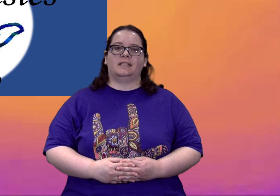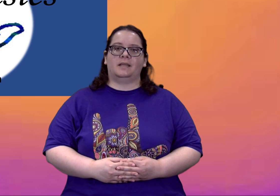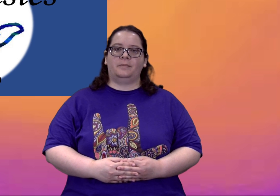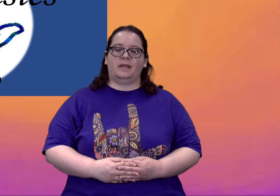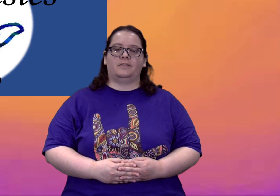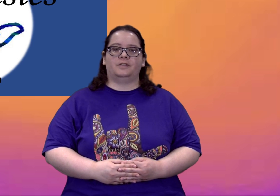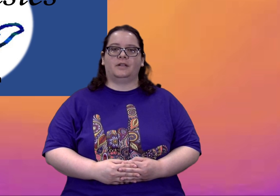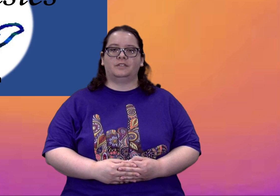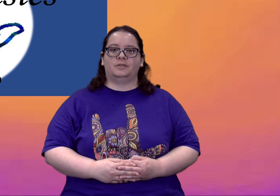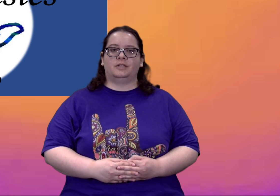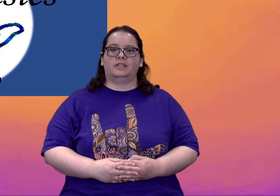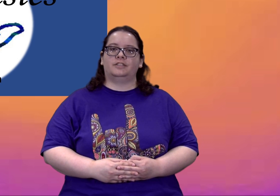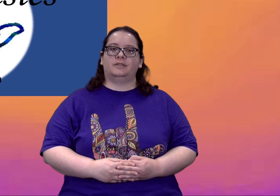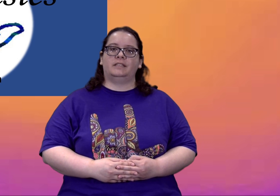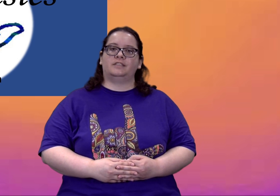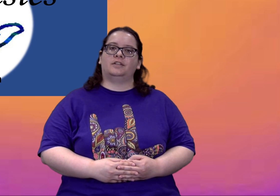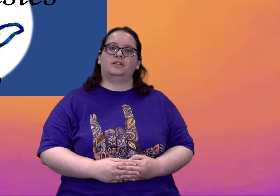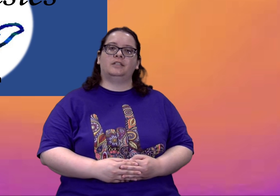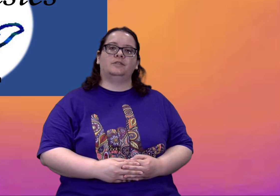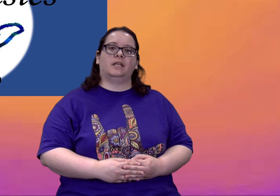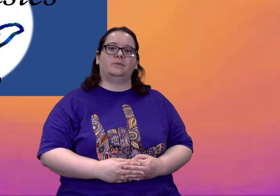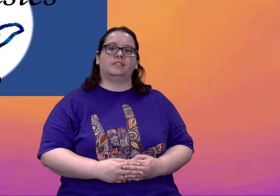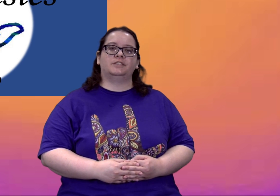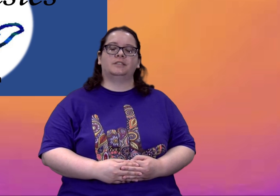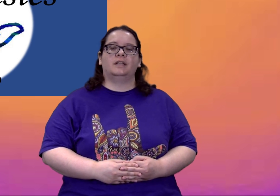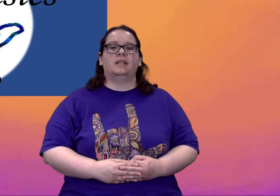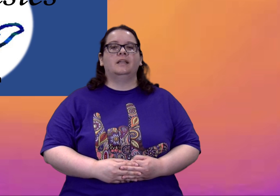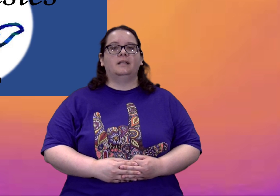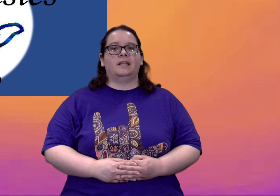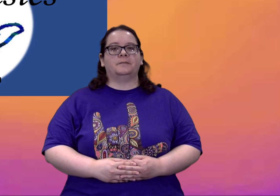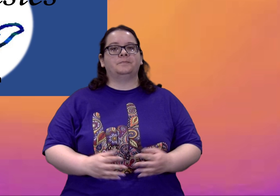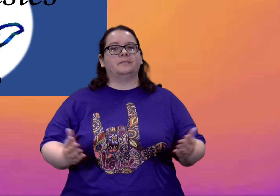and up; however, you're never too early or too late to start learning a new language. Now,